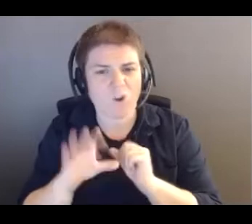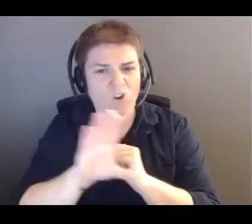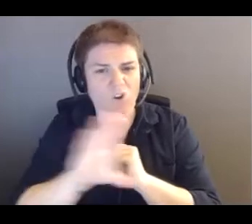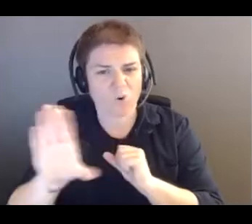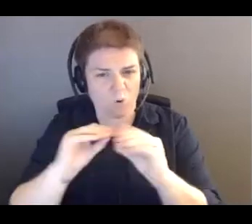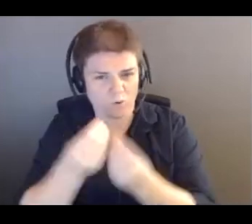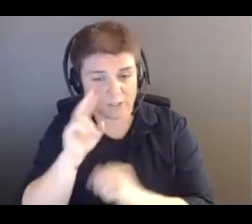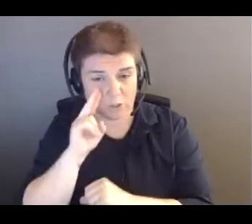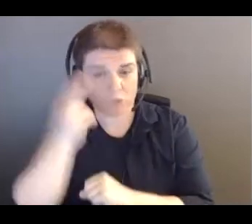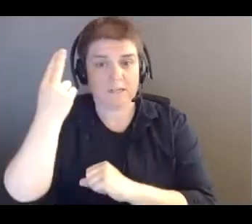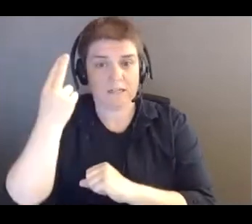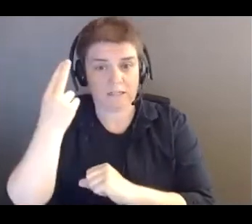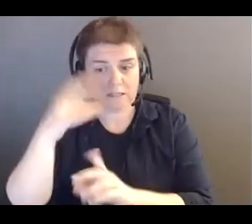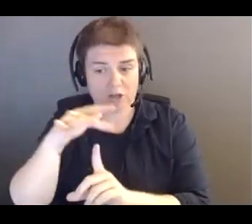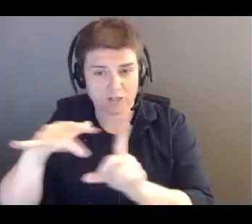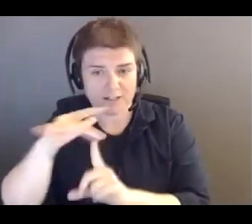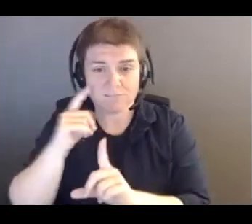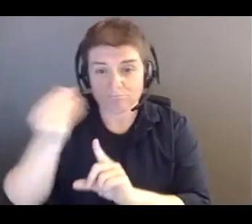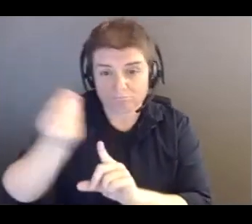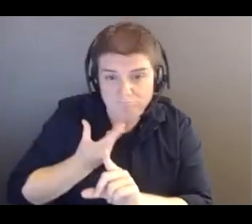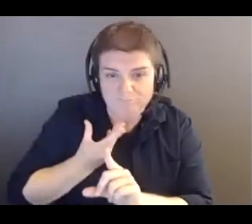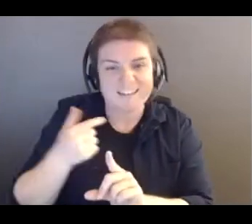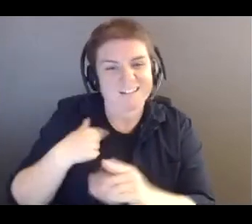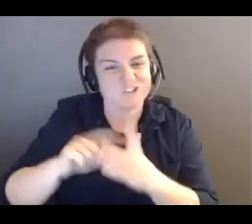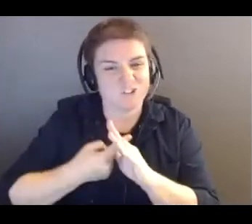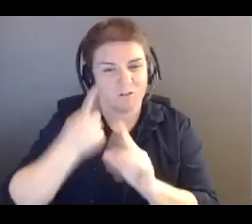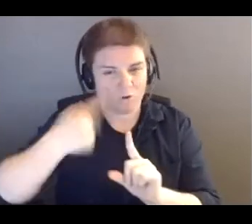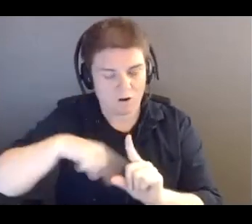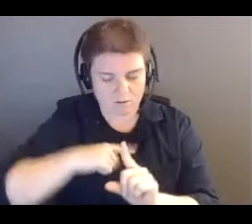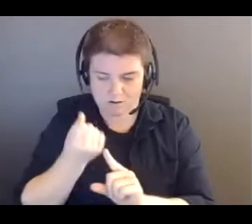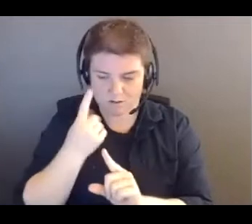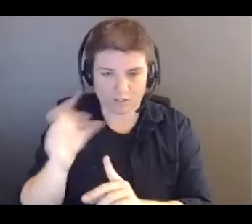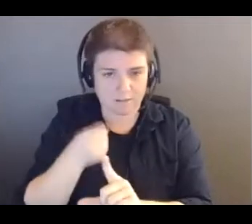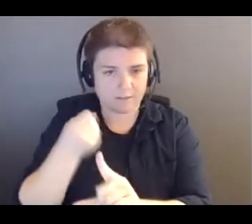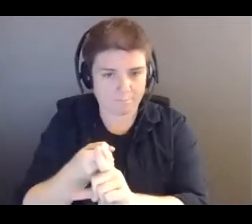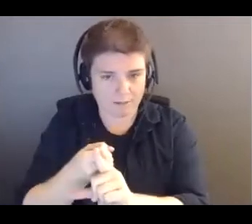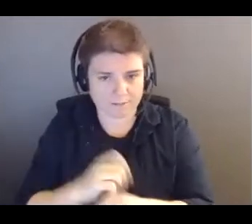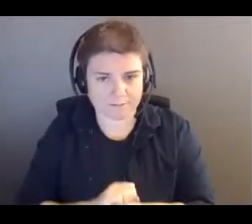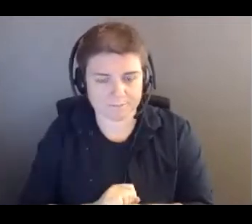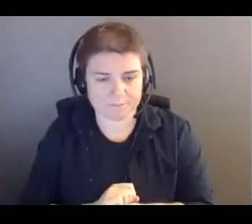is our starting point for understanding the impact of it. So, while it's my job to be